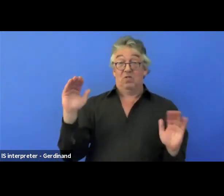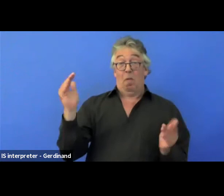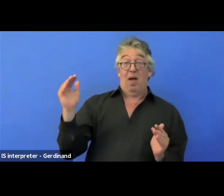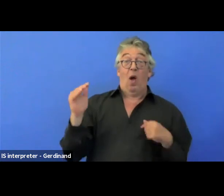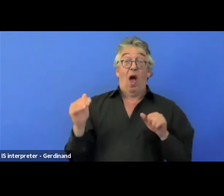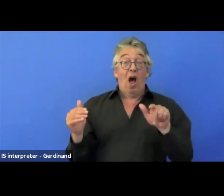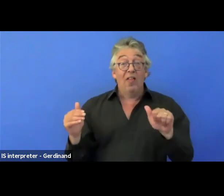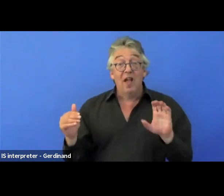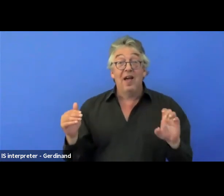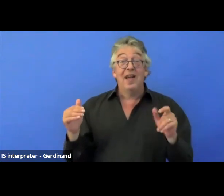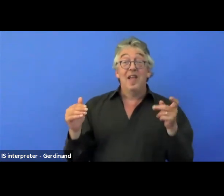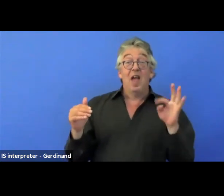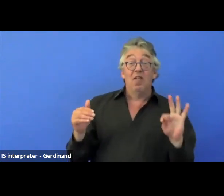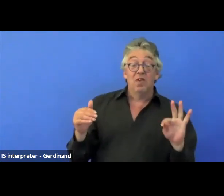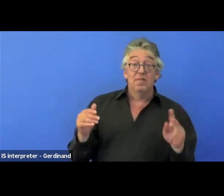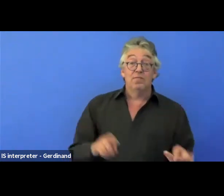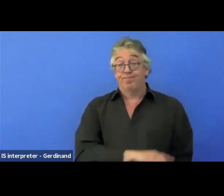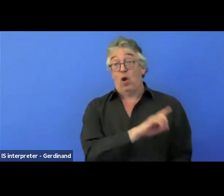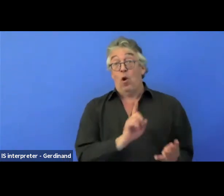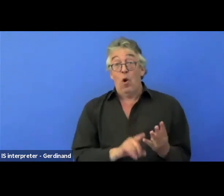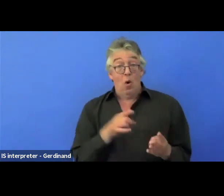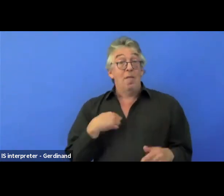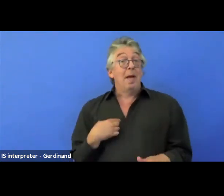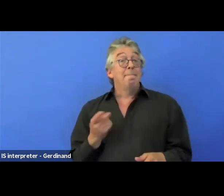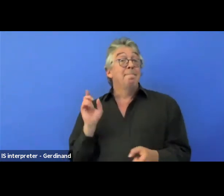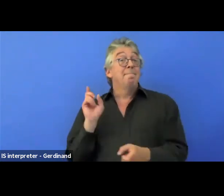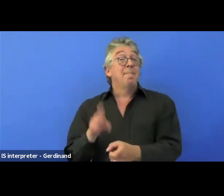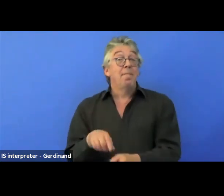We are members of SAGA. Malin explained the role of SAGA